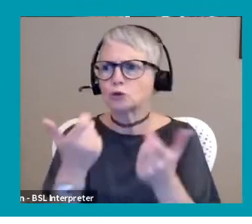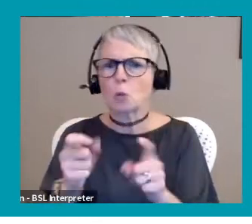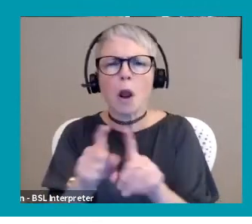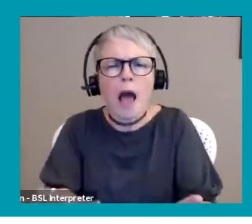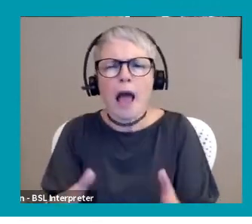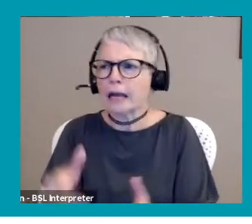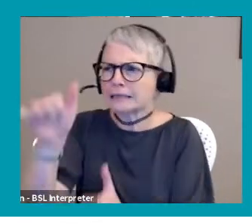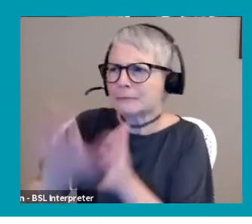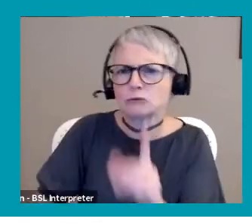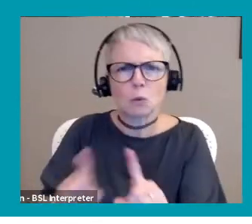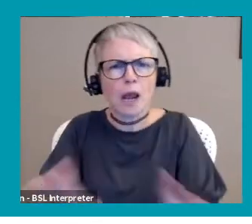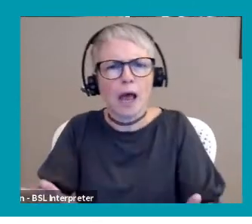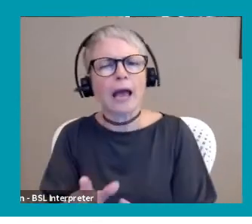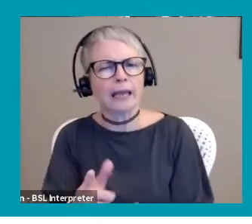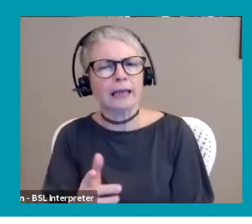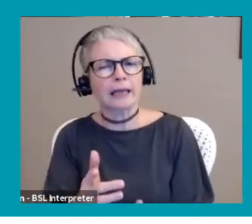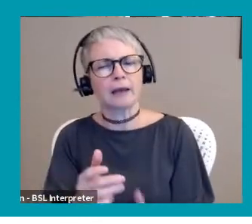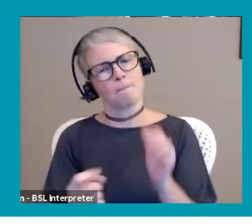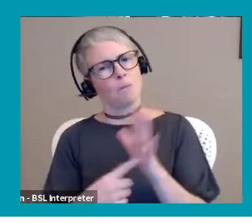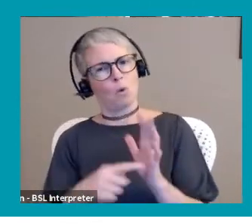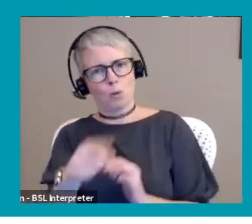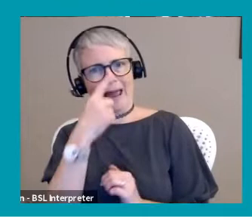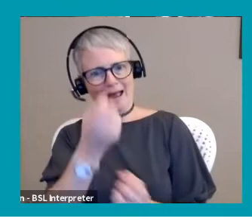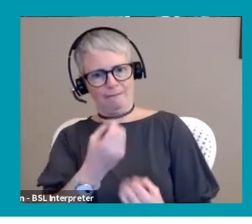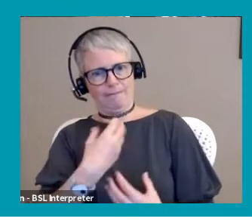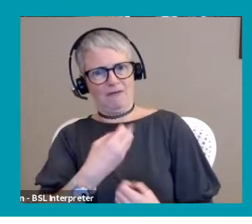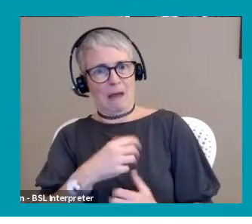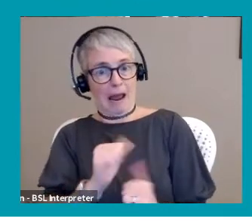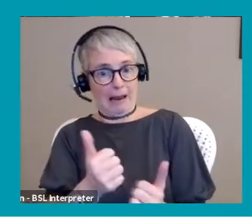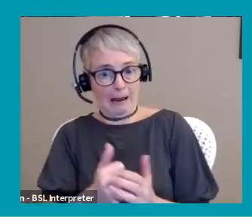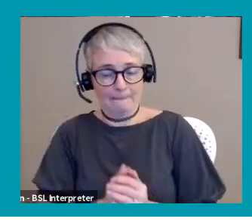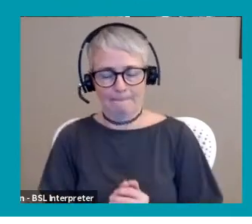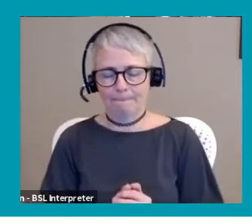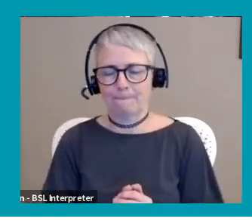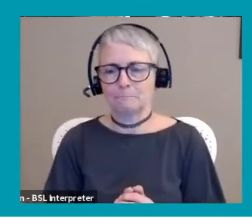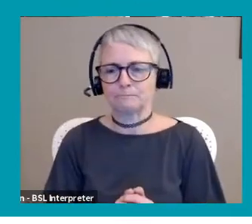It's really important that you share the feedback with us, we'll have a